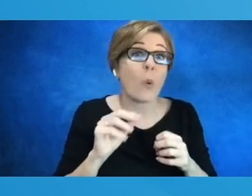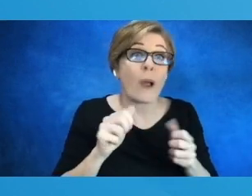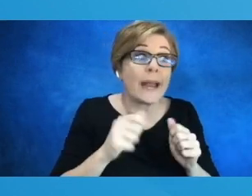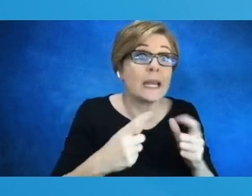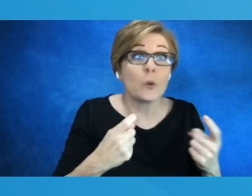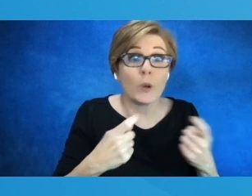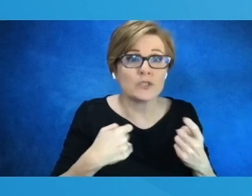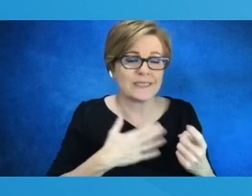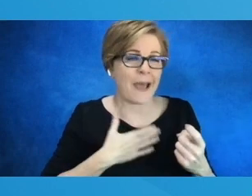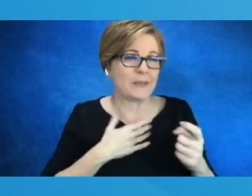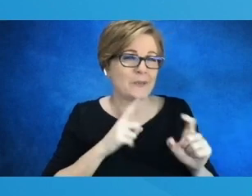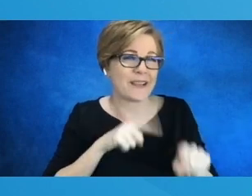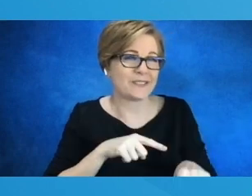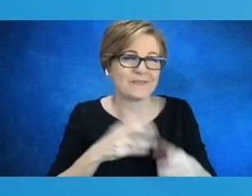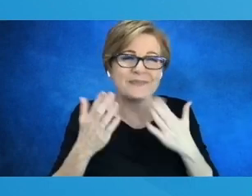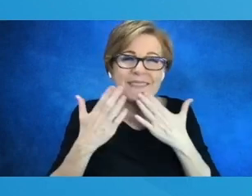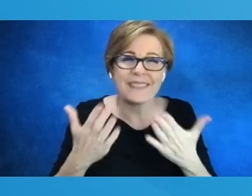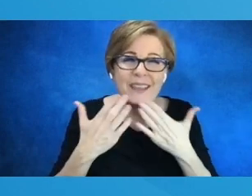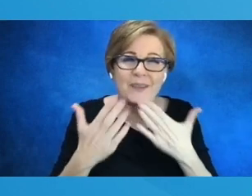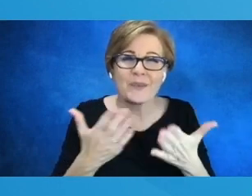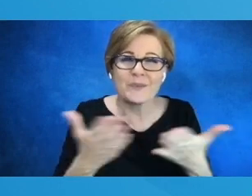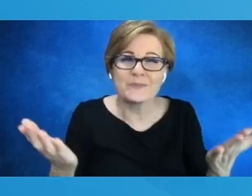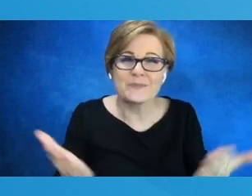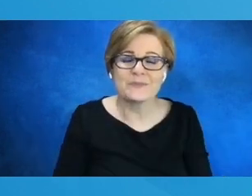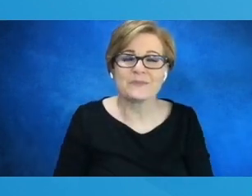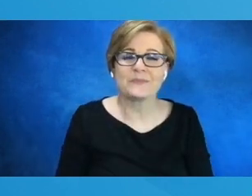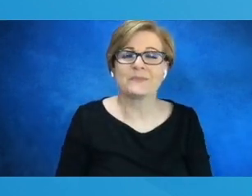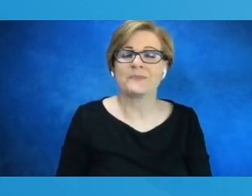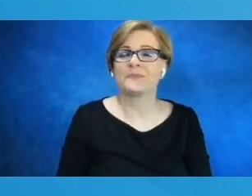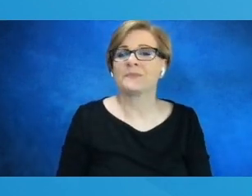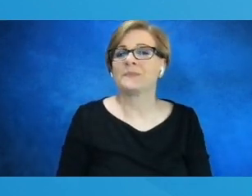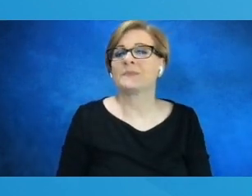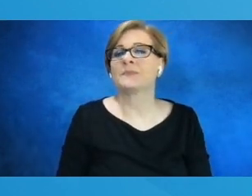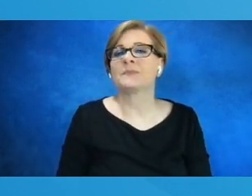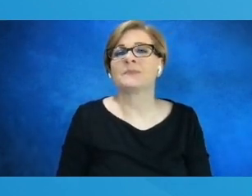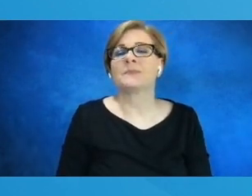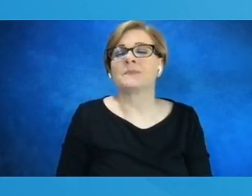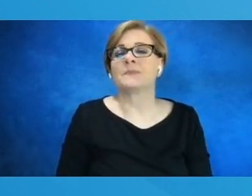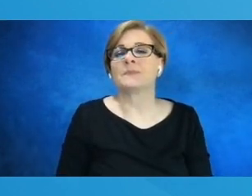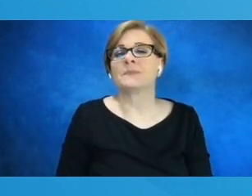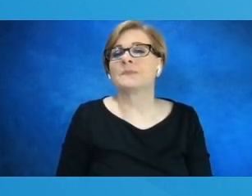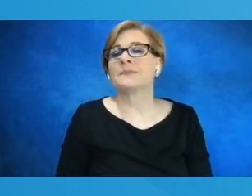Thank you so much, everyone. Yes. Thank you for joining.